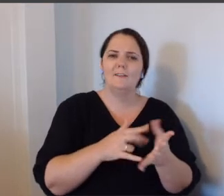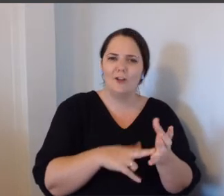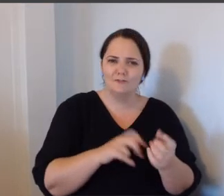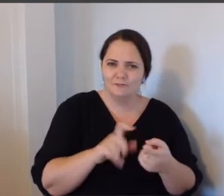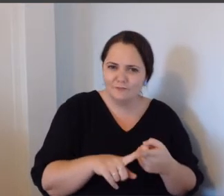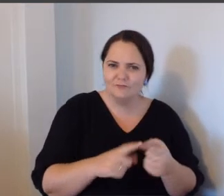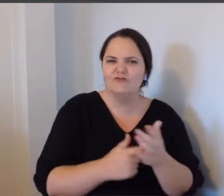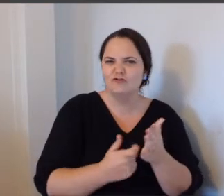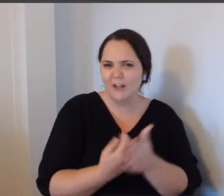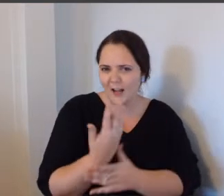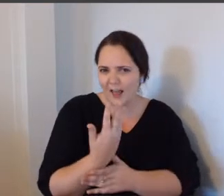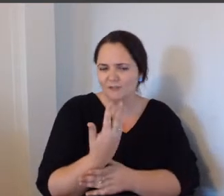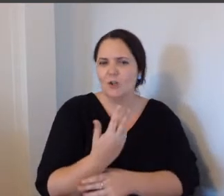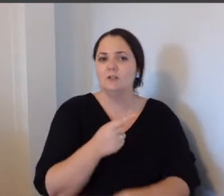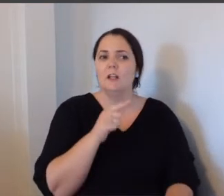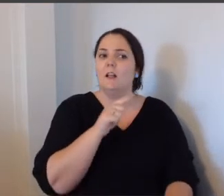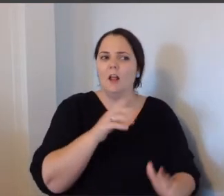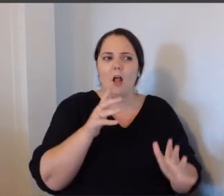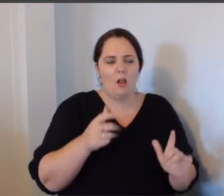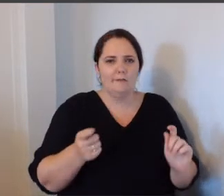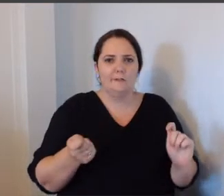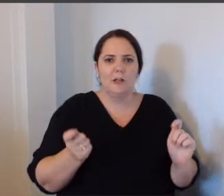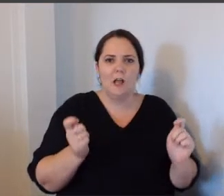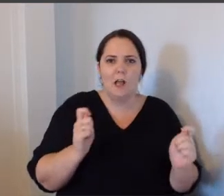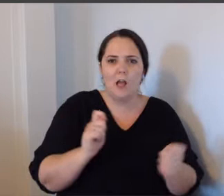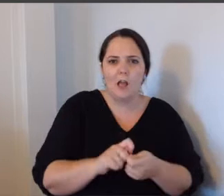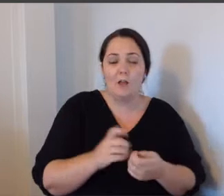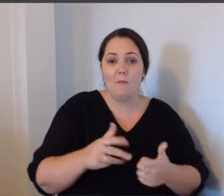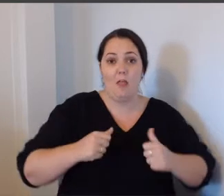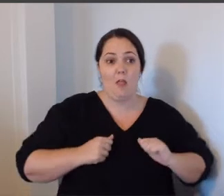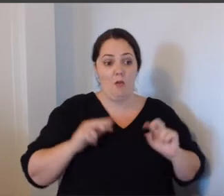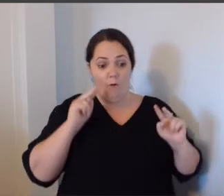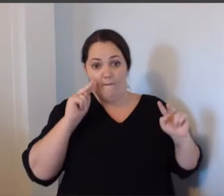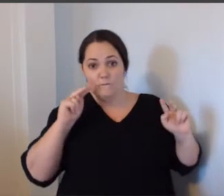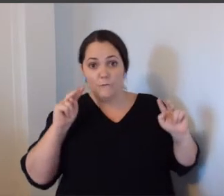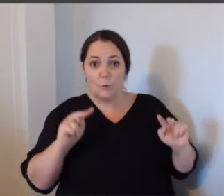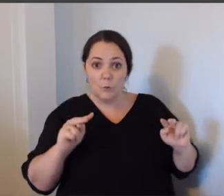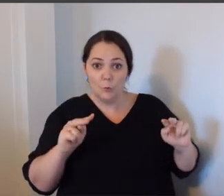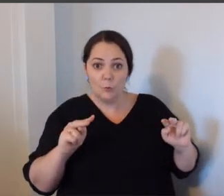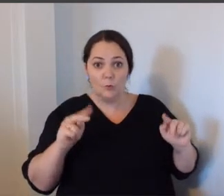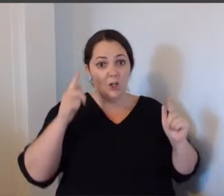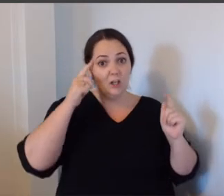from Vasari and it continues to help shape our views and perceptions. Vasari was writing at